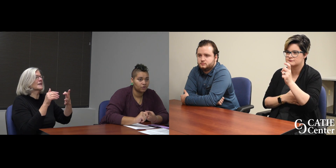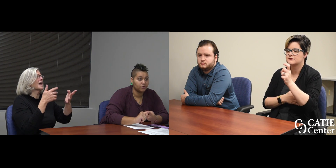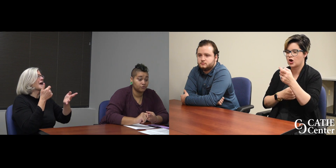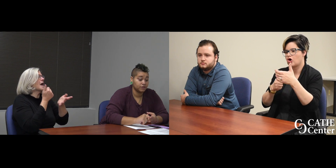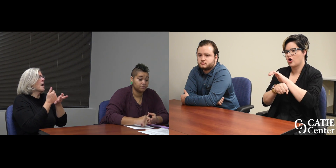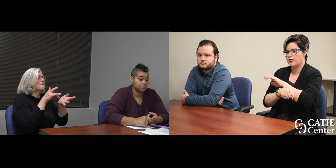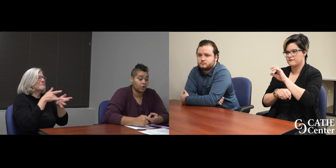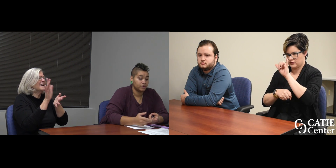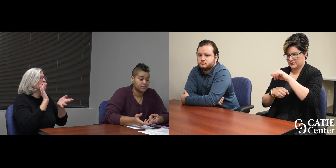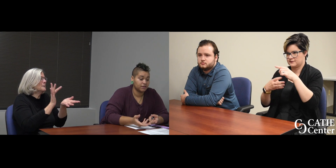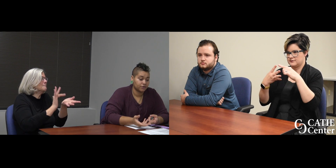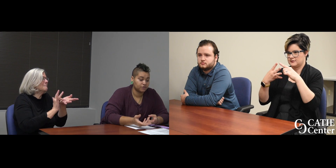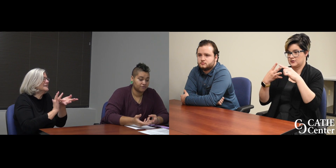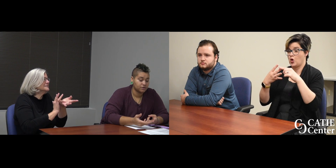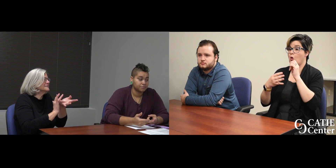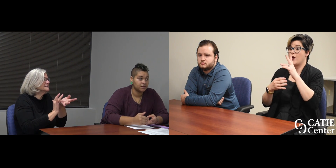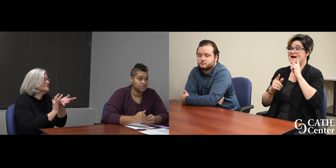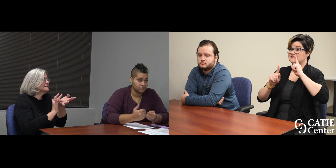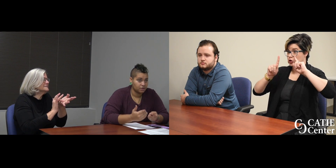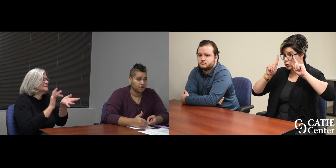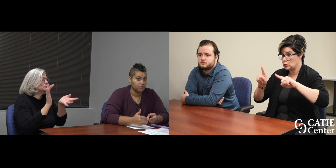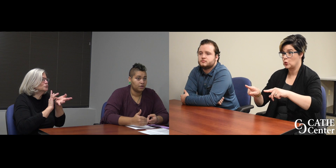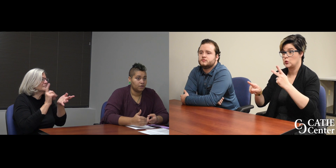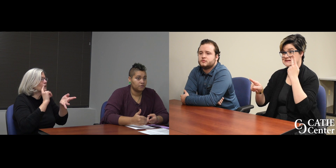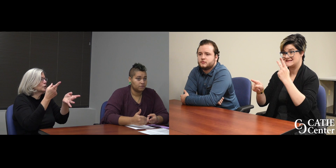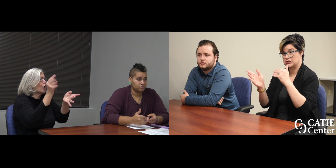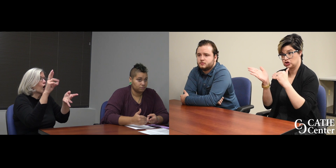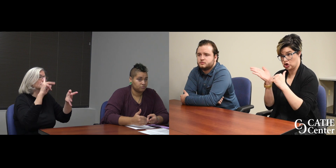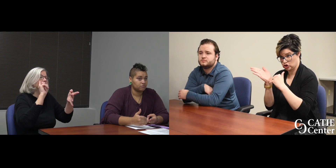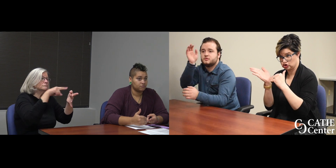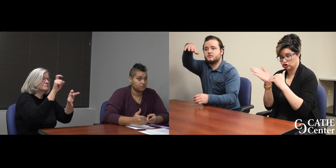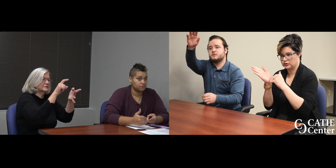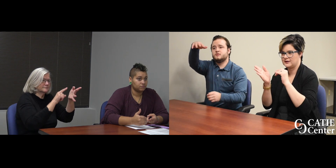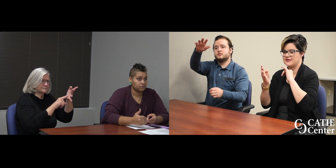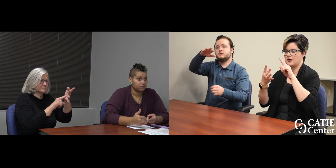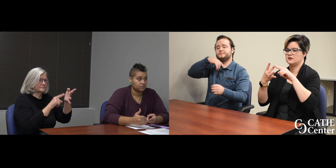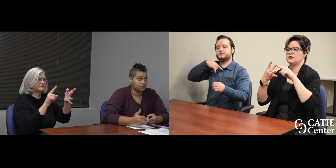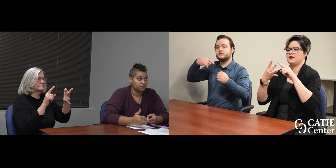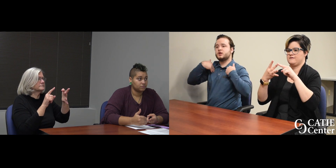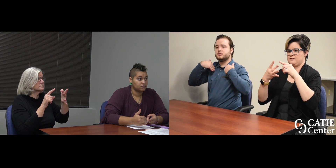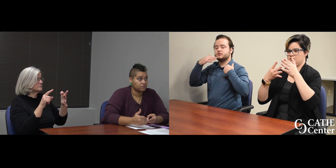or if you need to go and see the doctor in the first place.